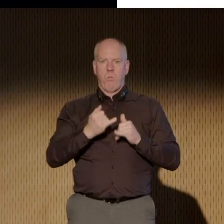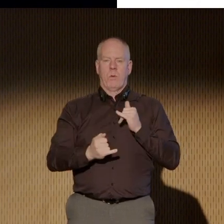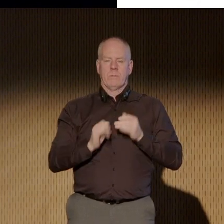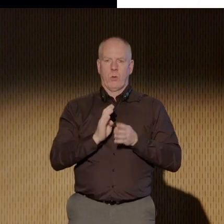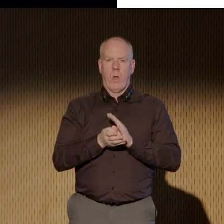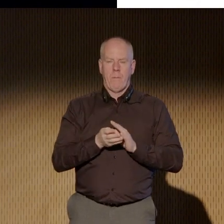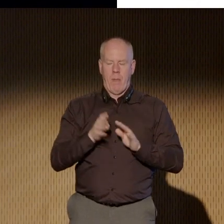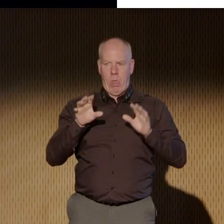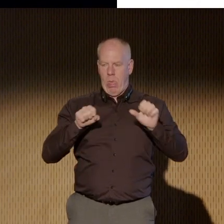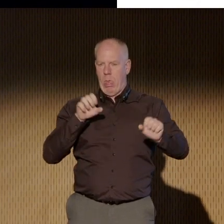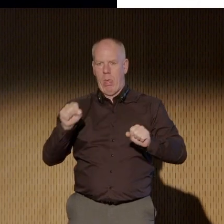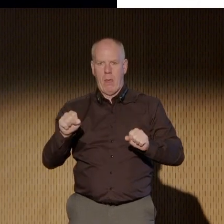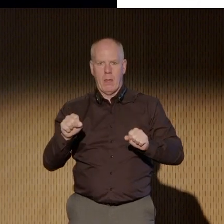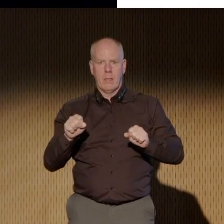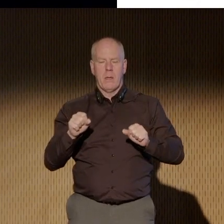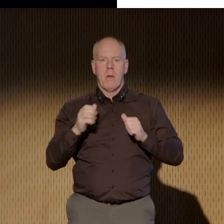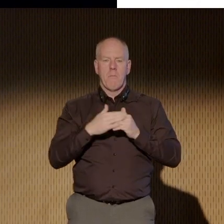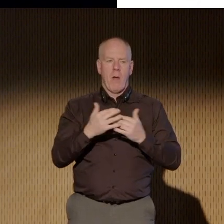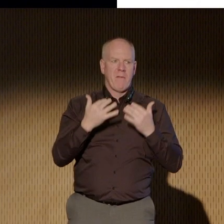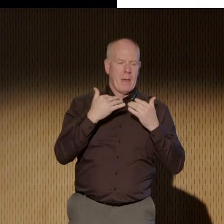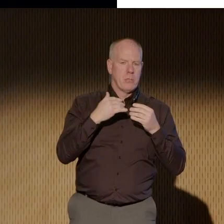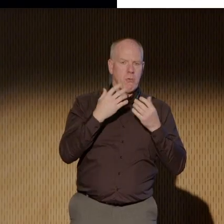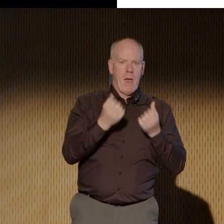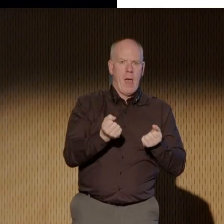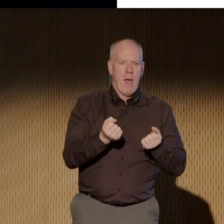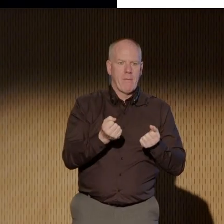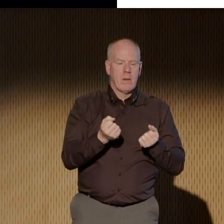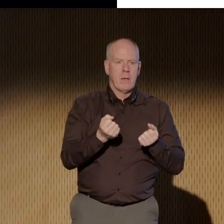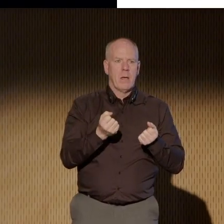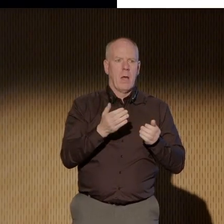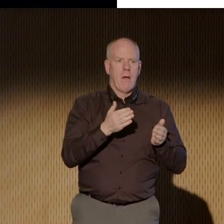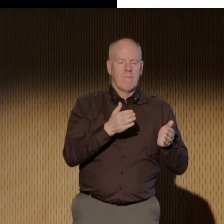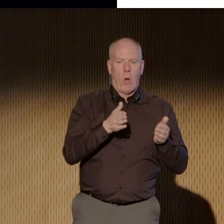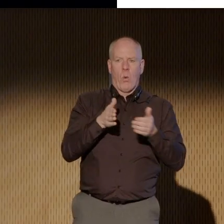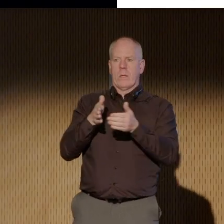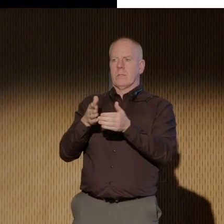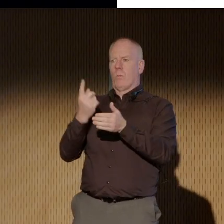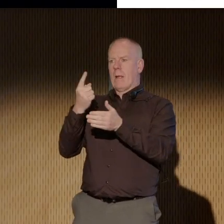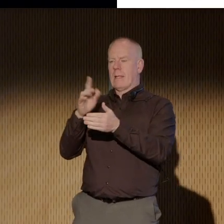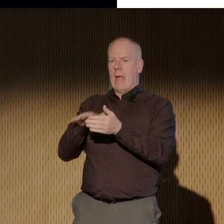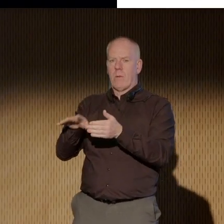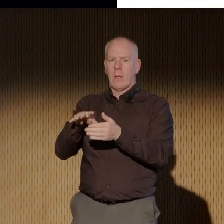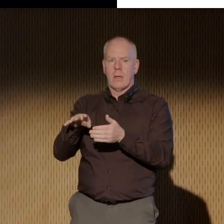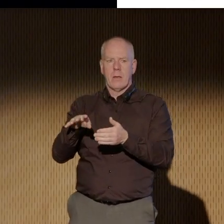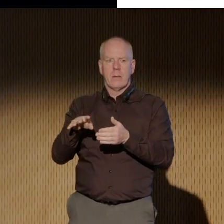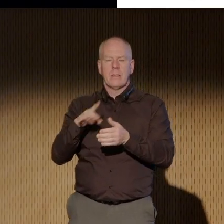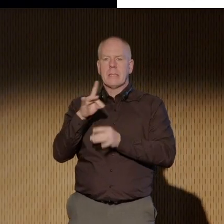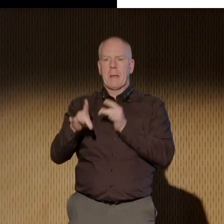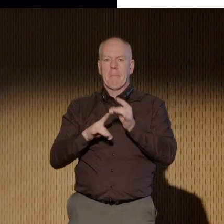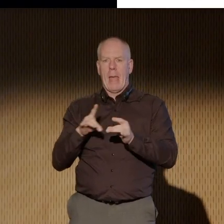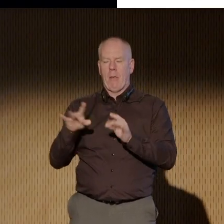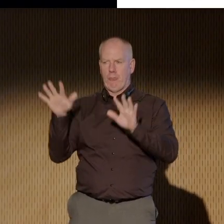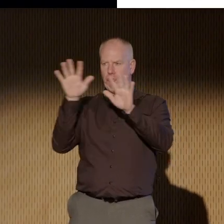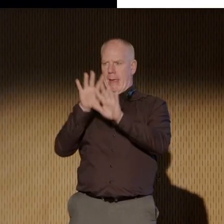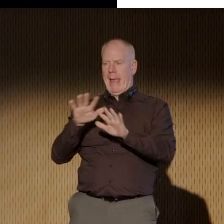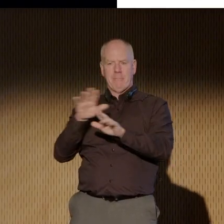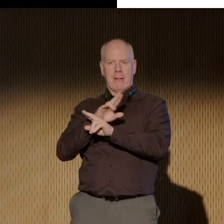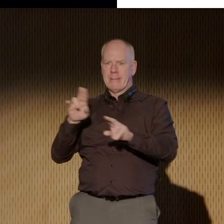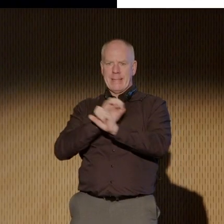The more information you get, the more you realise it's actually focusing in on a certain area. Okay, that has probably made things more grey, but that is kind of the gist of it.